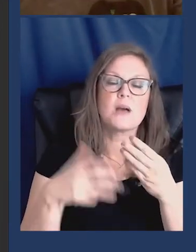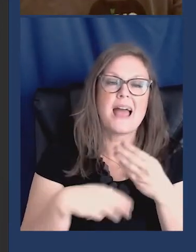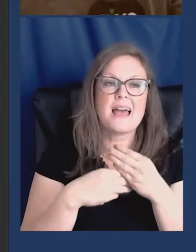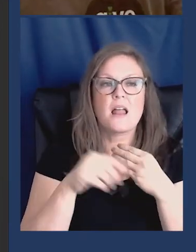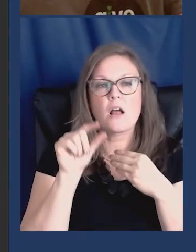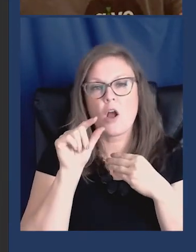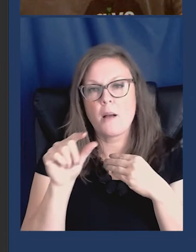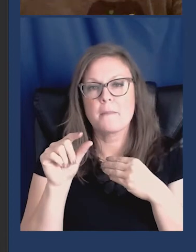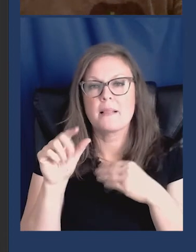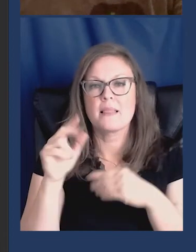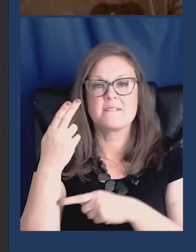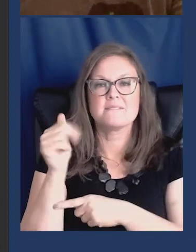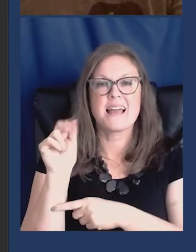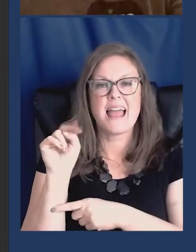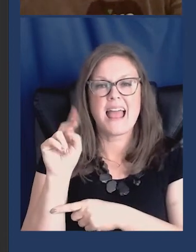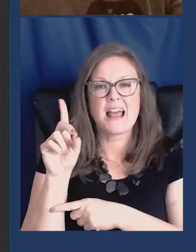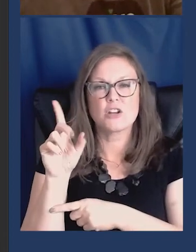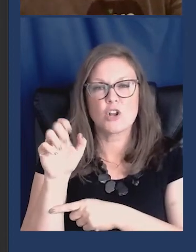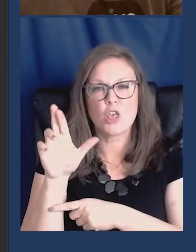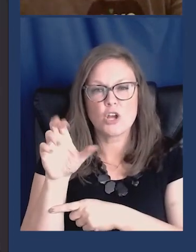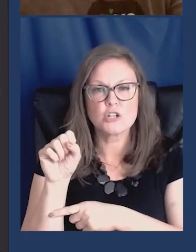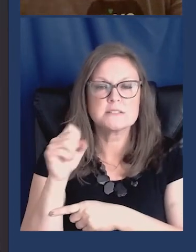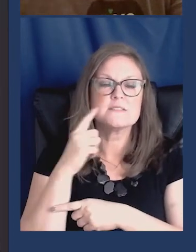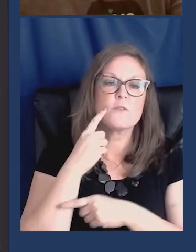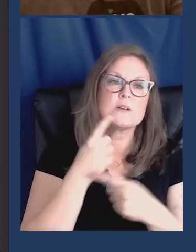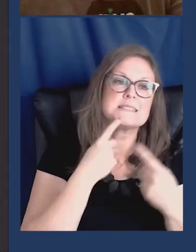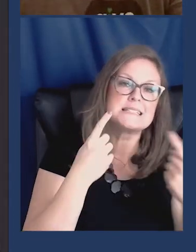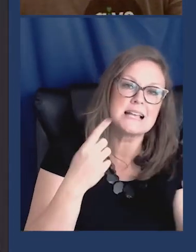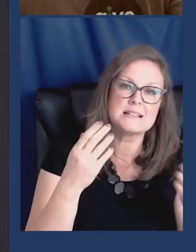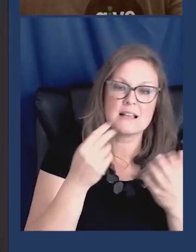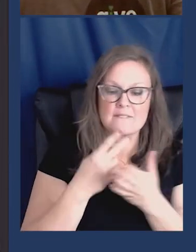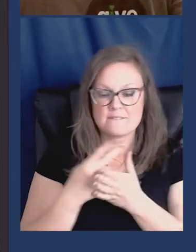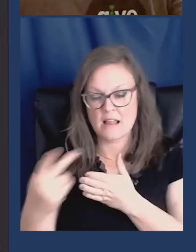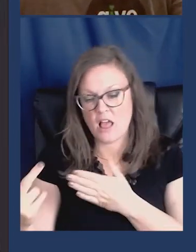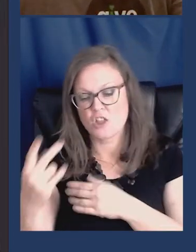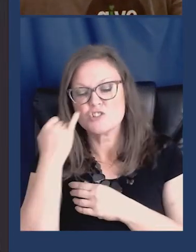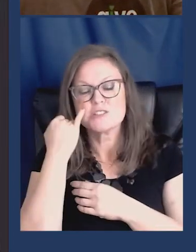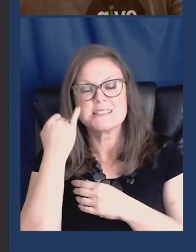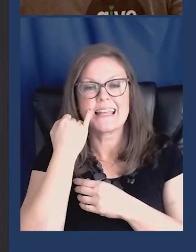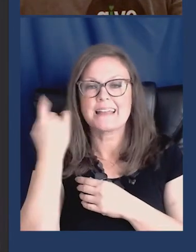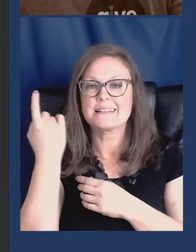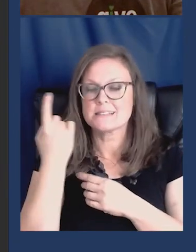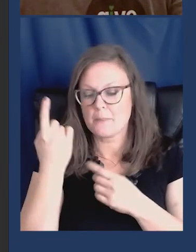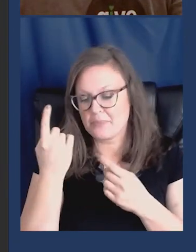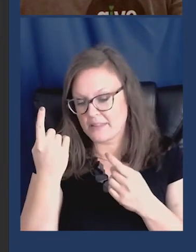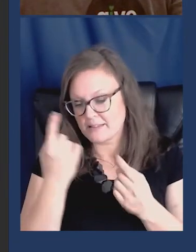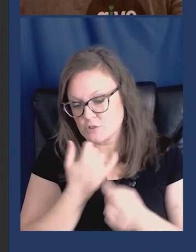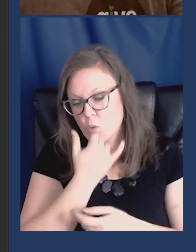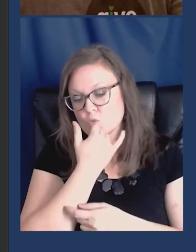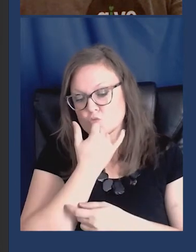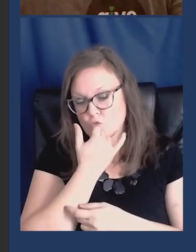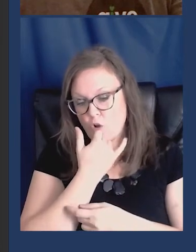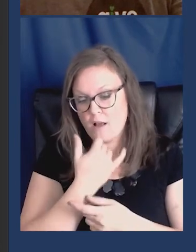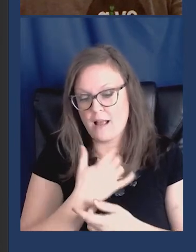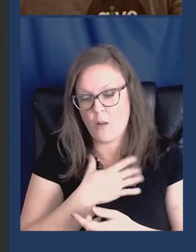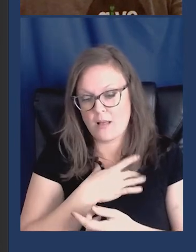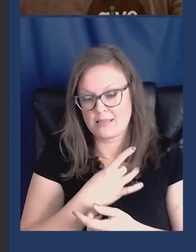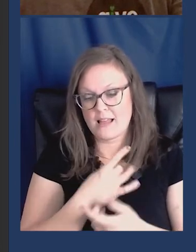for success and failure again, just in case things go wrong. I'd like to have a little bit of debugging. All right.